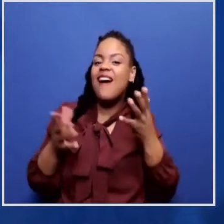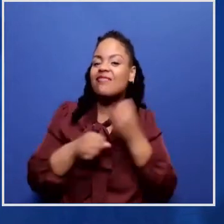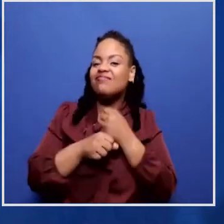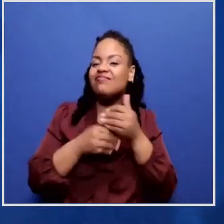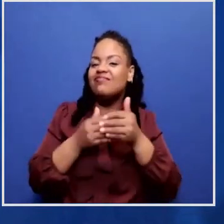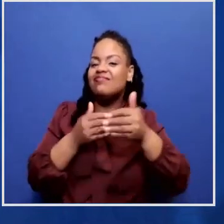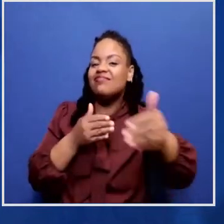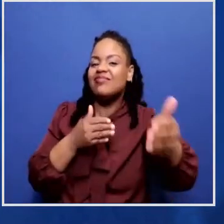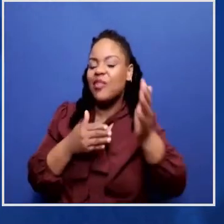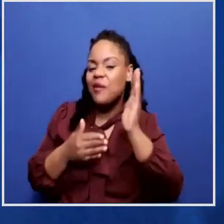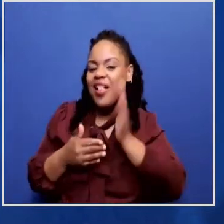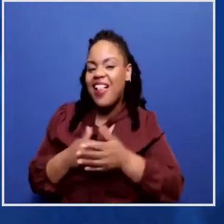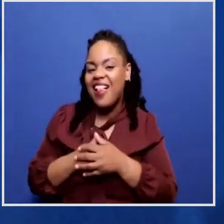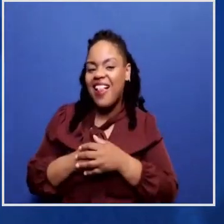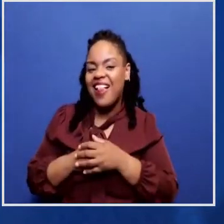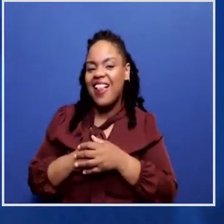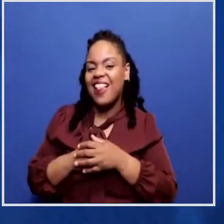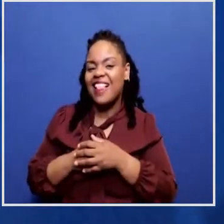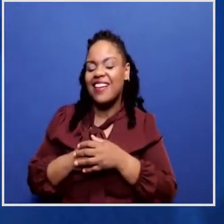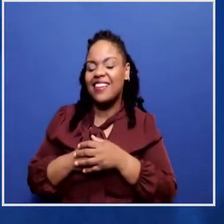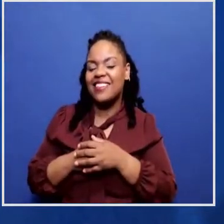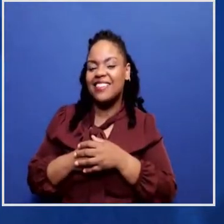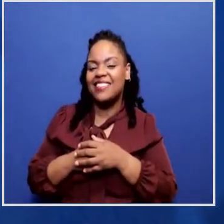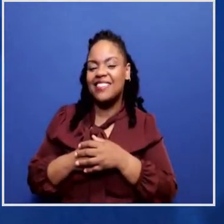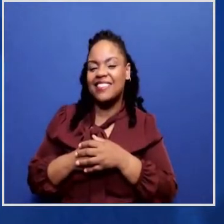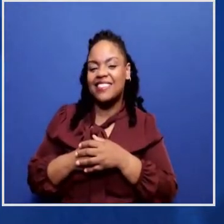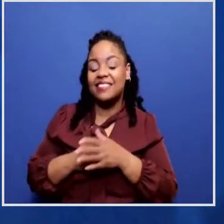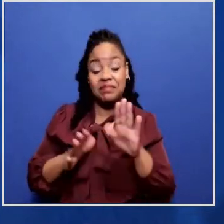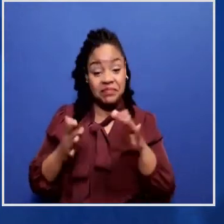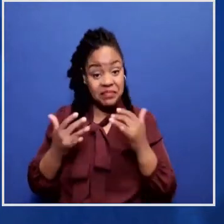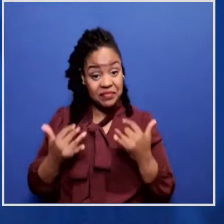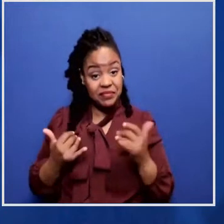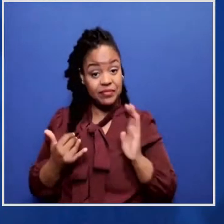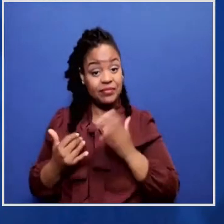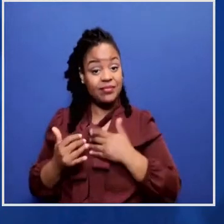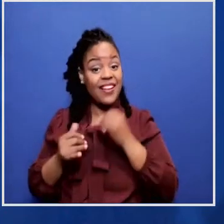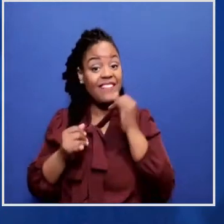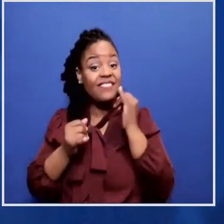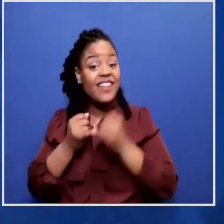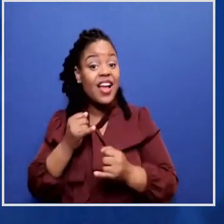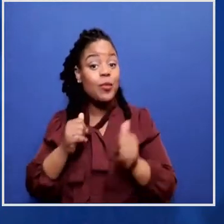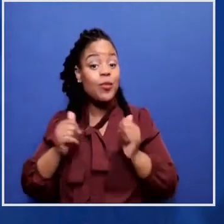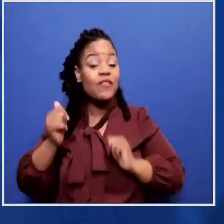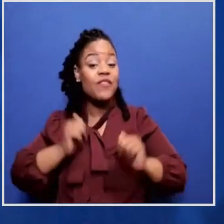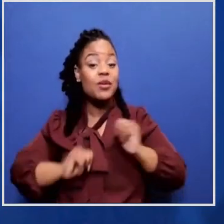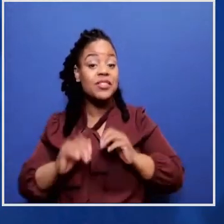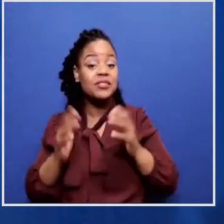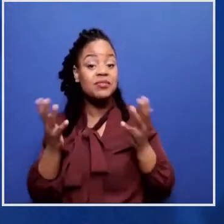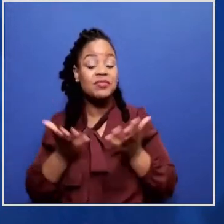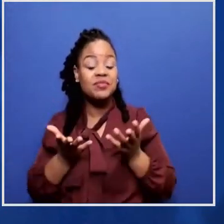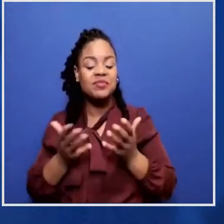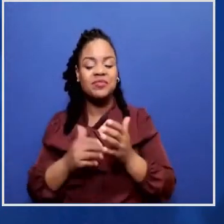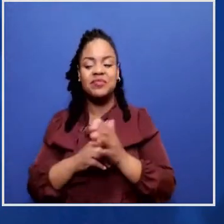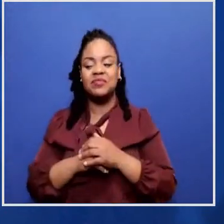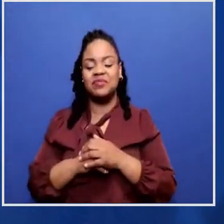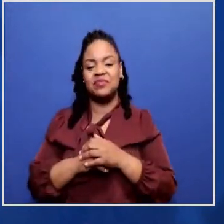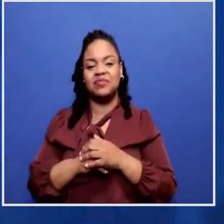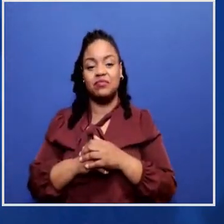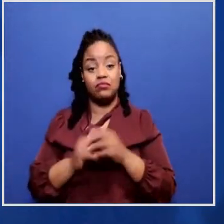FORWARD TO WHAT THEY WILL ACCOMPLISH OVER THE NEXT FOUR YEARS. WE ARE NOW AT OUR FINAL